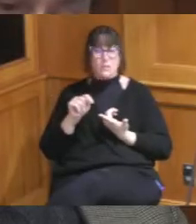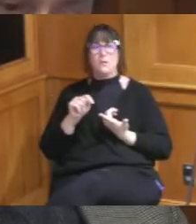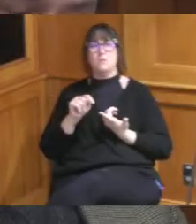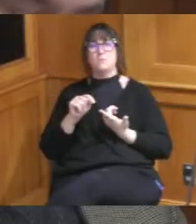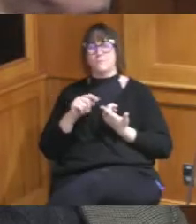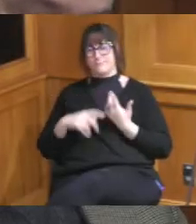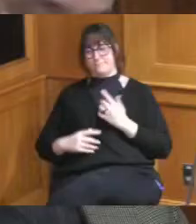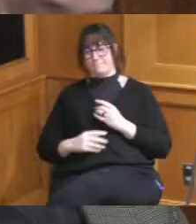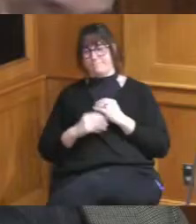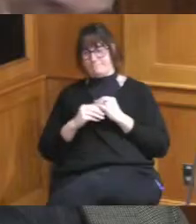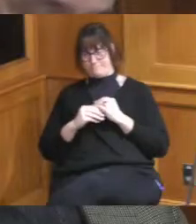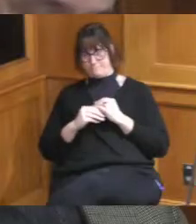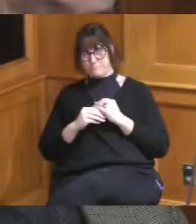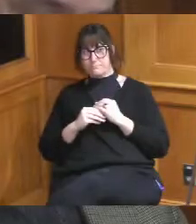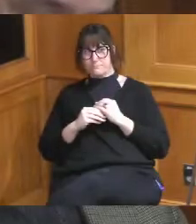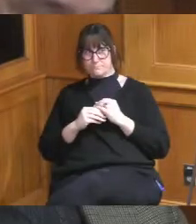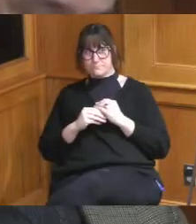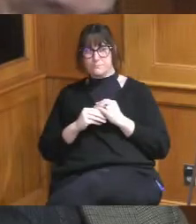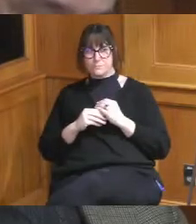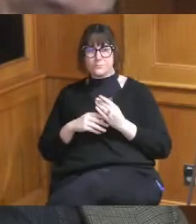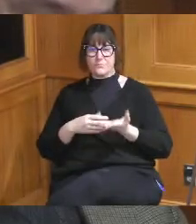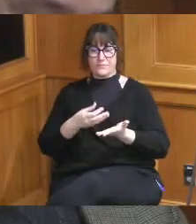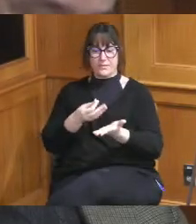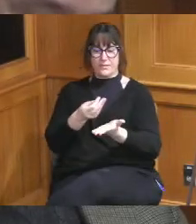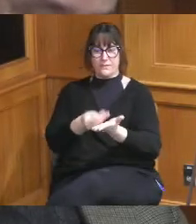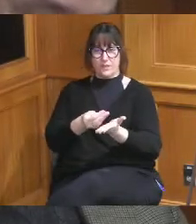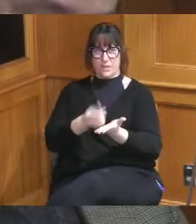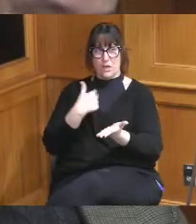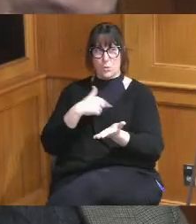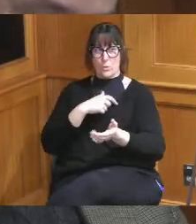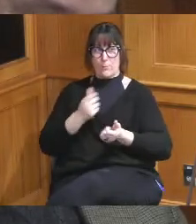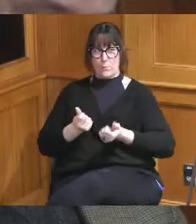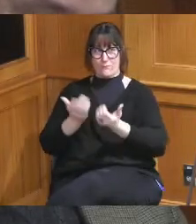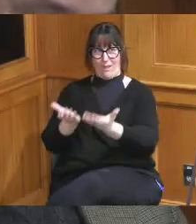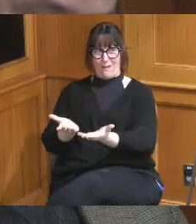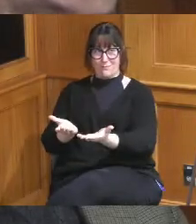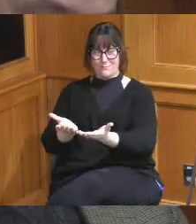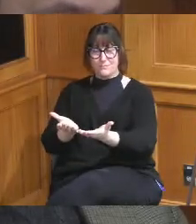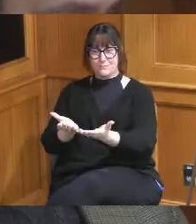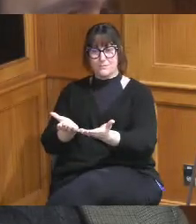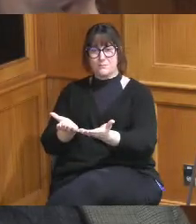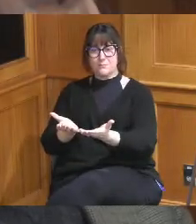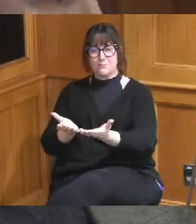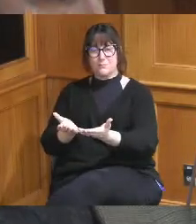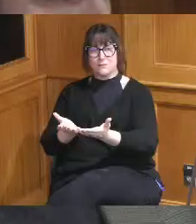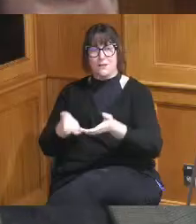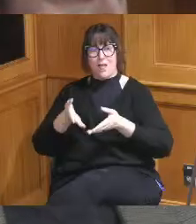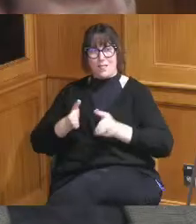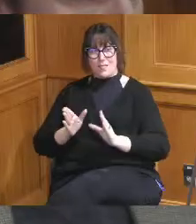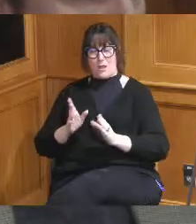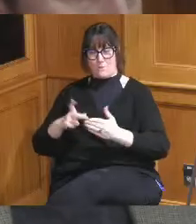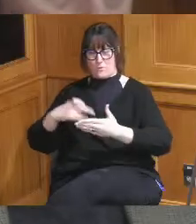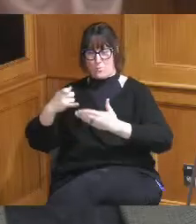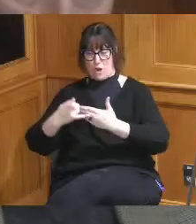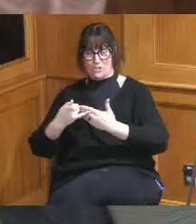that the funding that we provided allowed for projects that were stalled and would never have